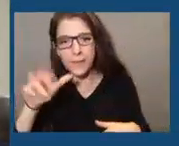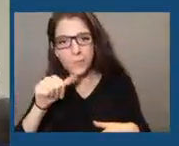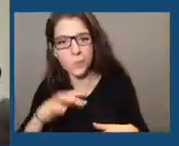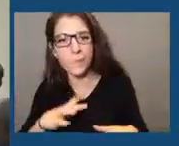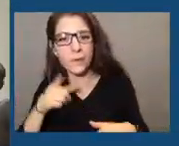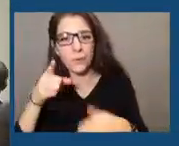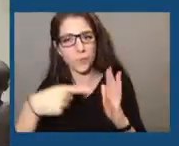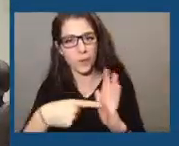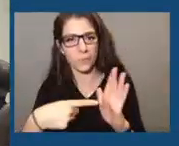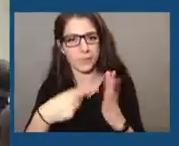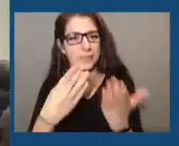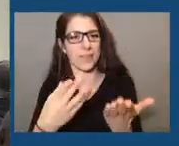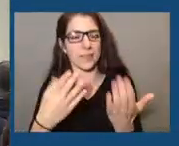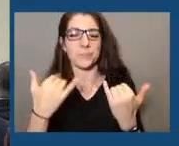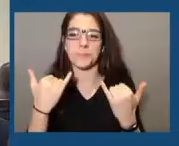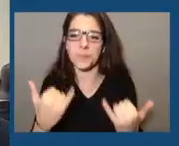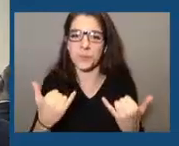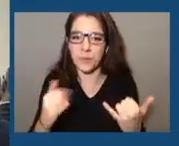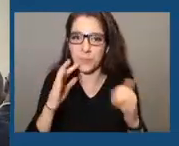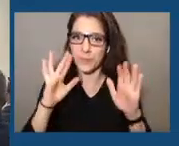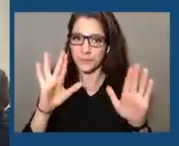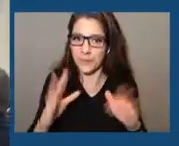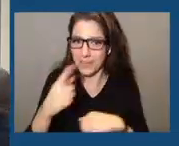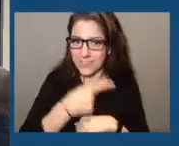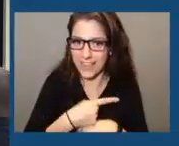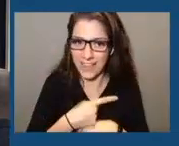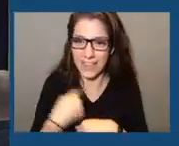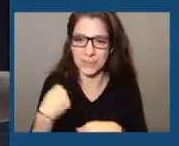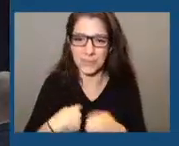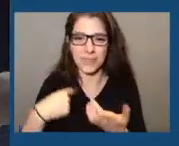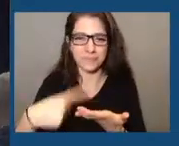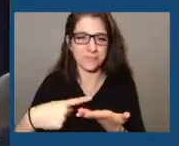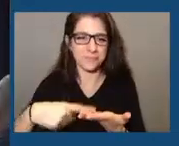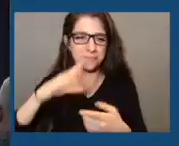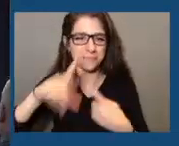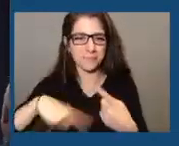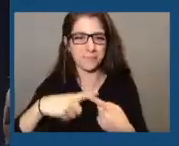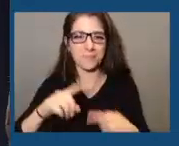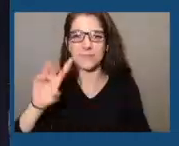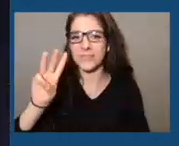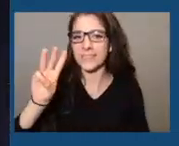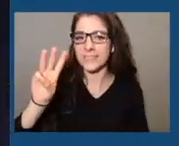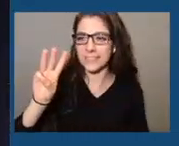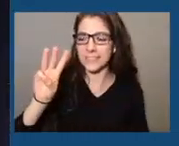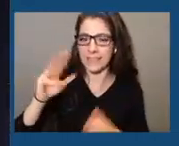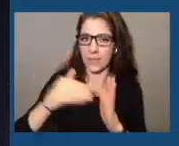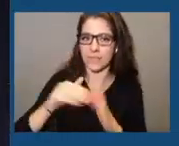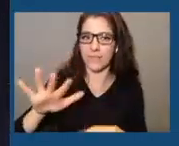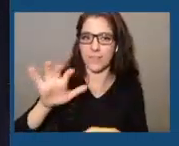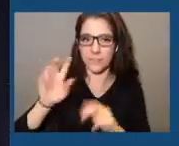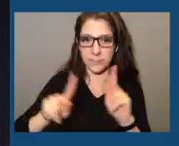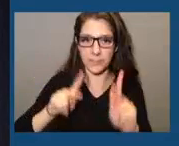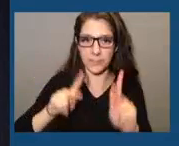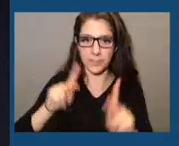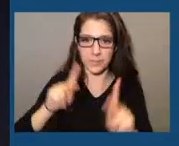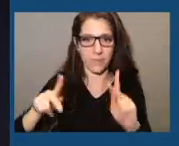And today is gonna be a great day as we talk about the 6500 people of this institution, this organization